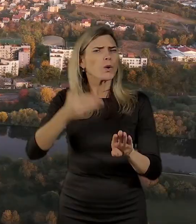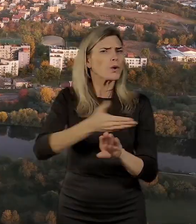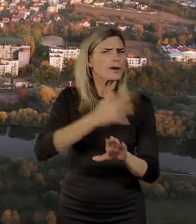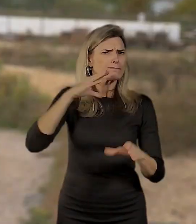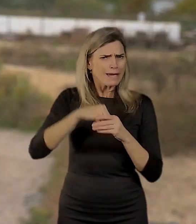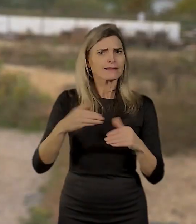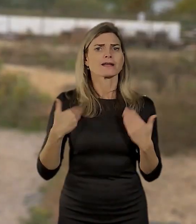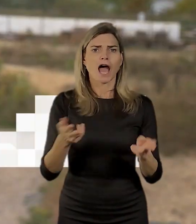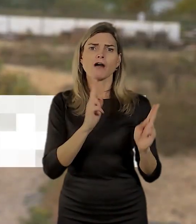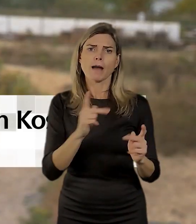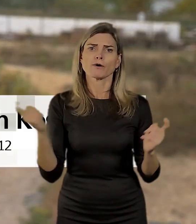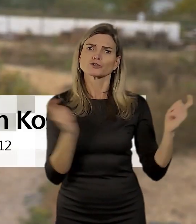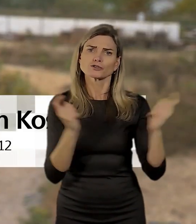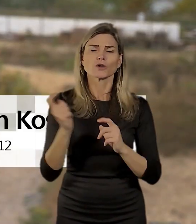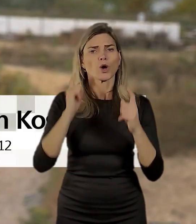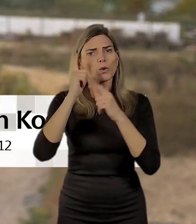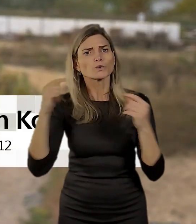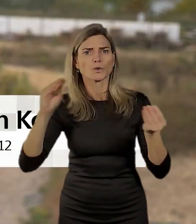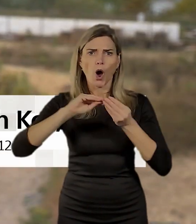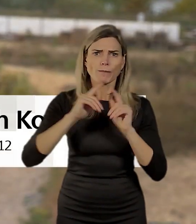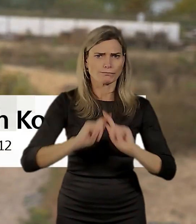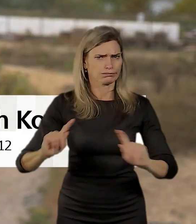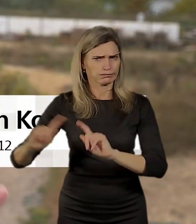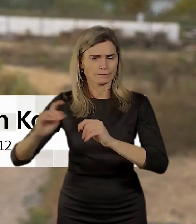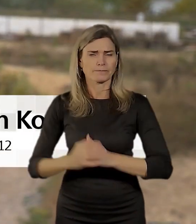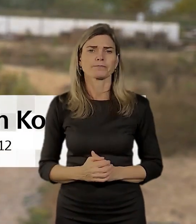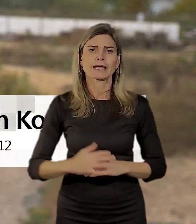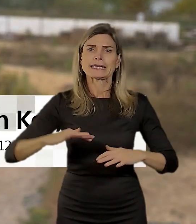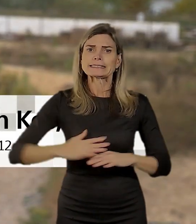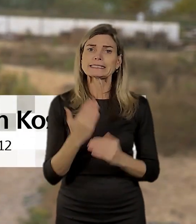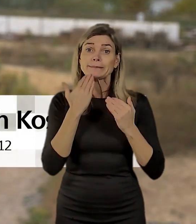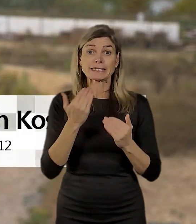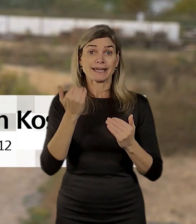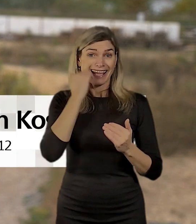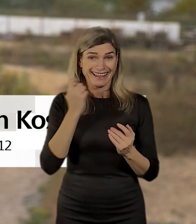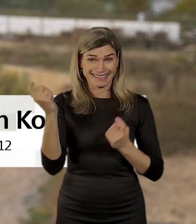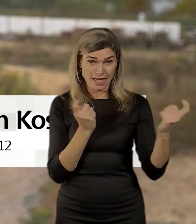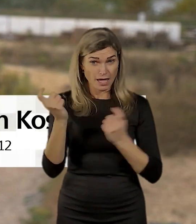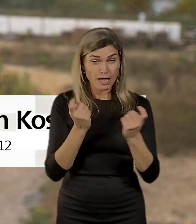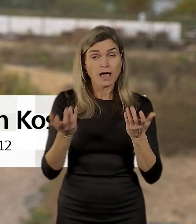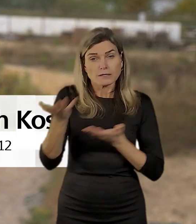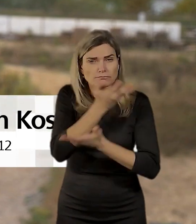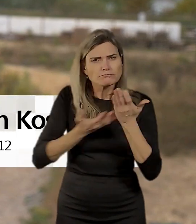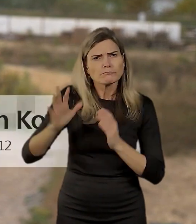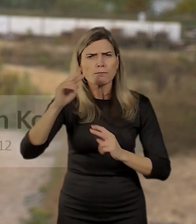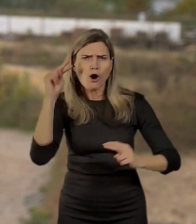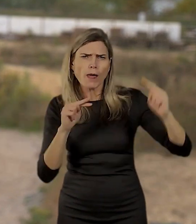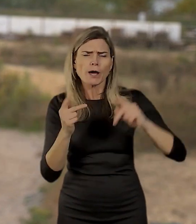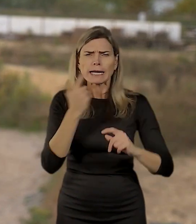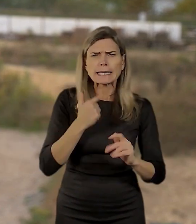to other city districts, because it is an advantage. It is an advantage that you get to know the project, you can get used to it, react to it.